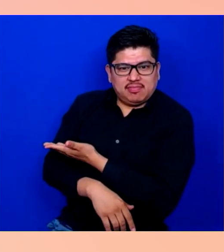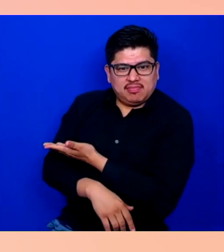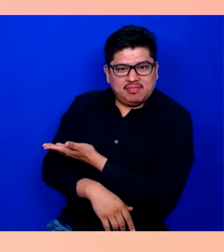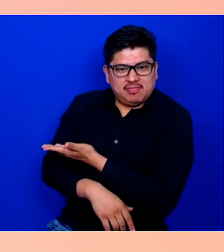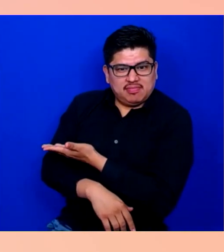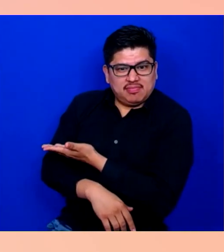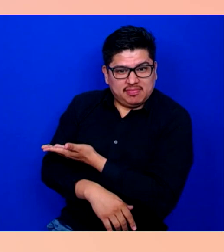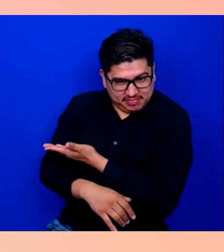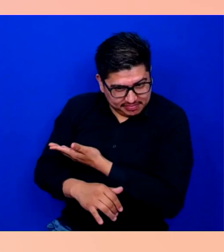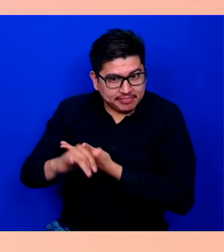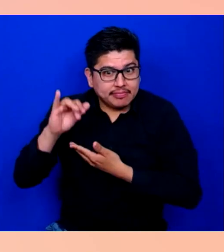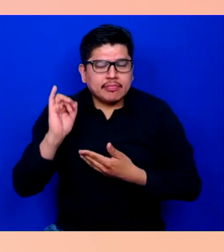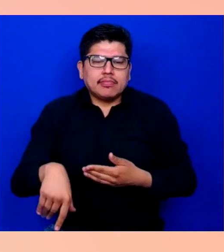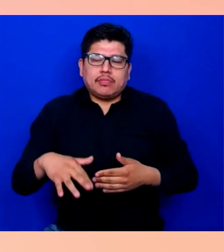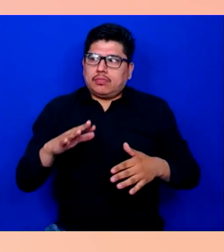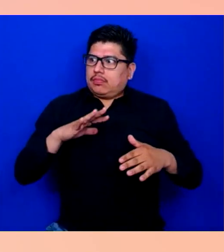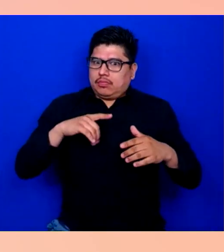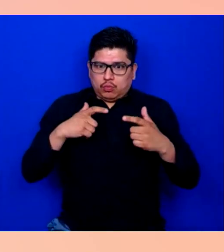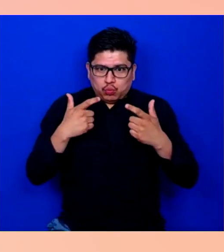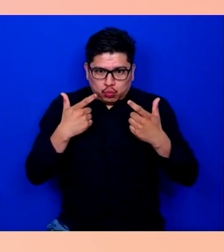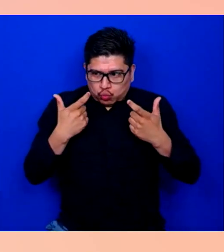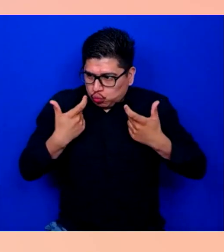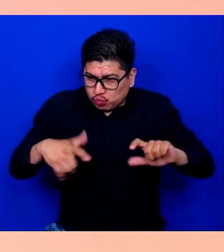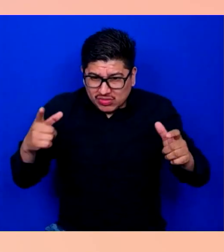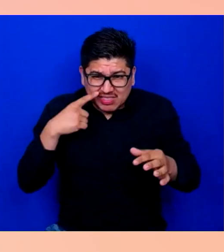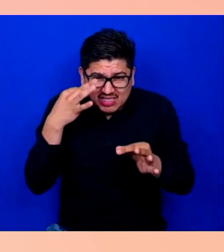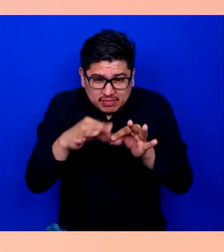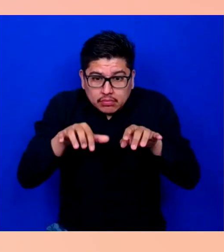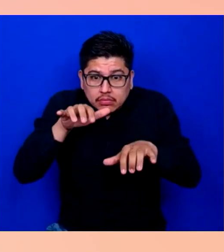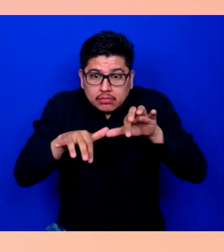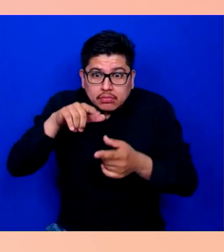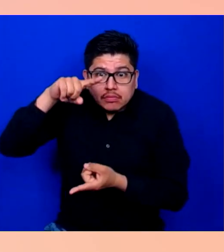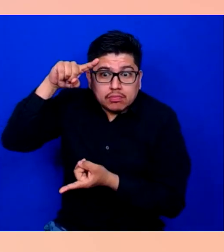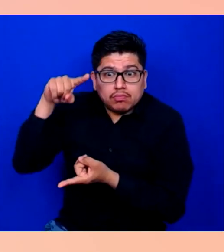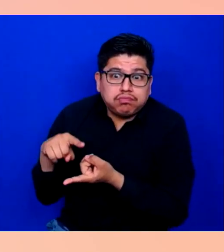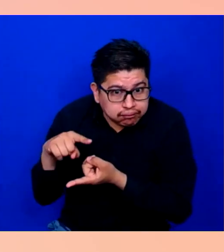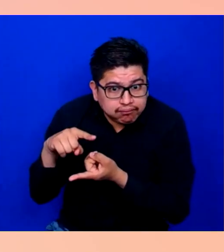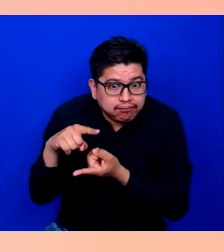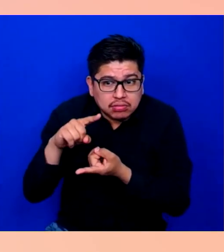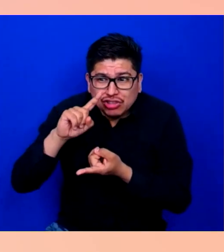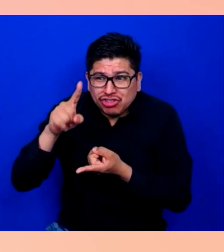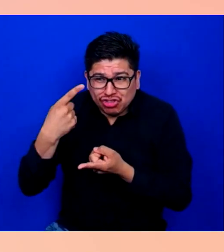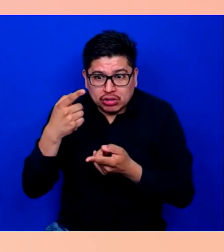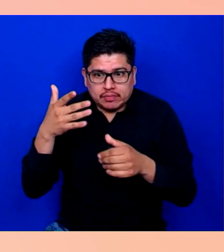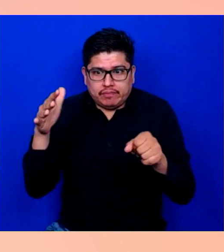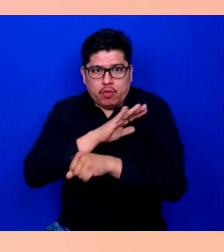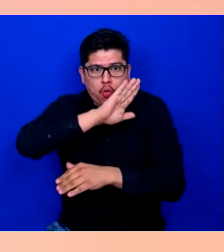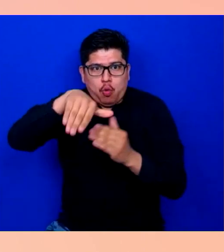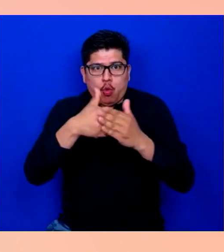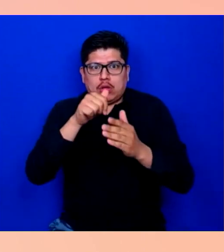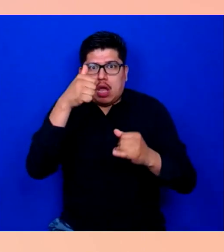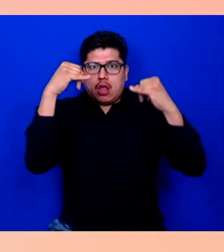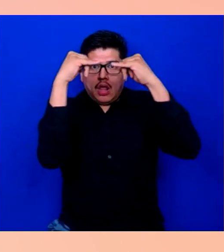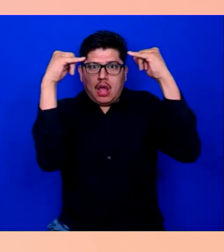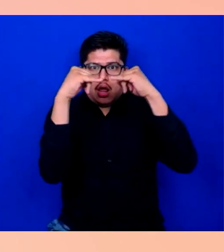It took fewer gestures to edit 10 lines than it would take to just get the cursor onto the next line without IntelliCode.